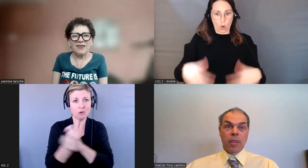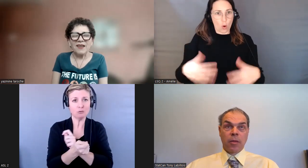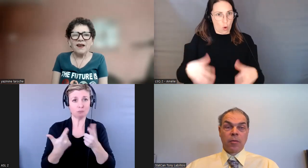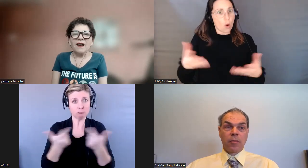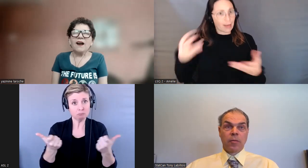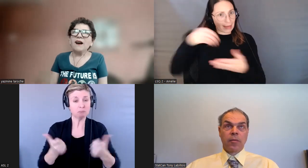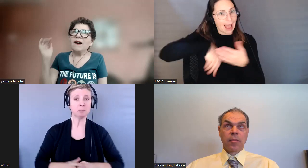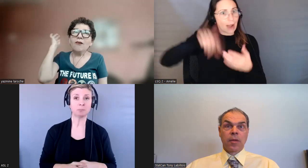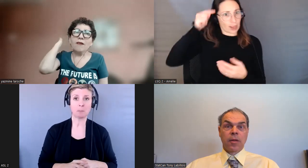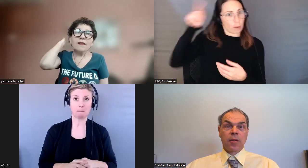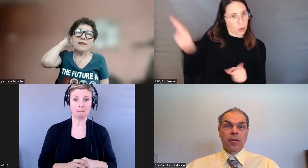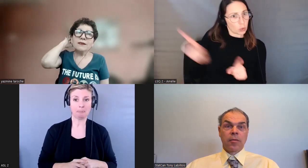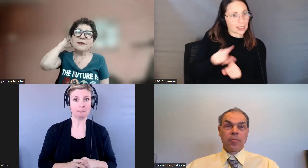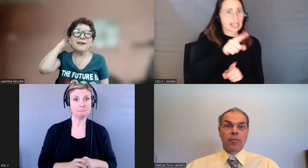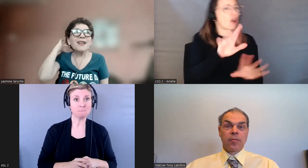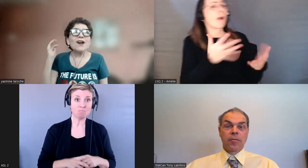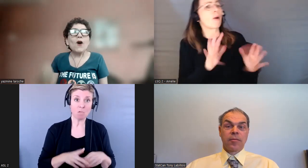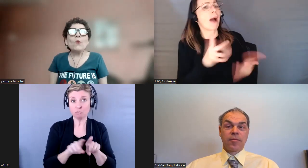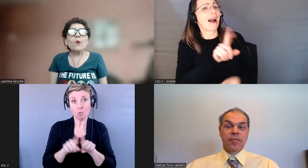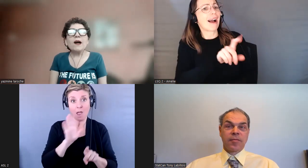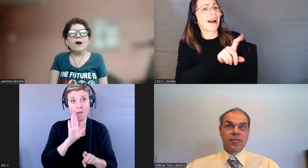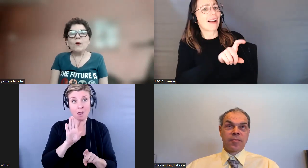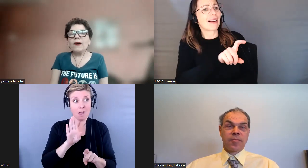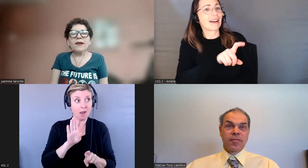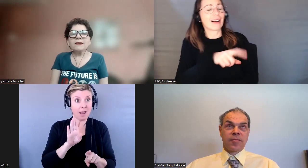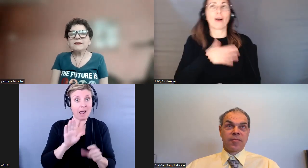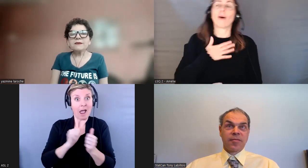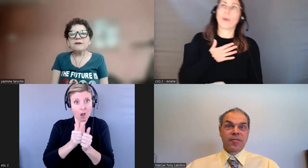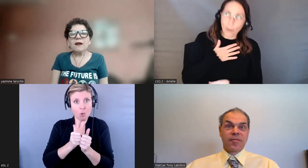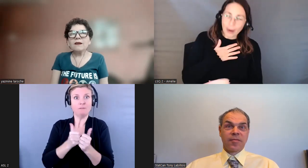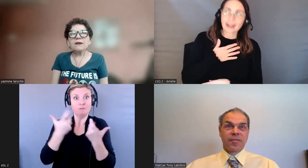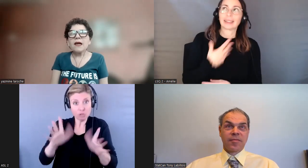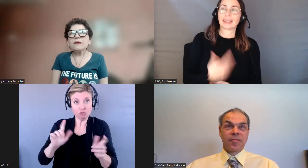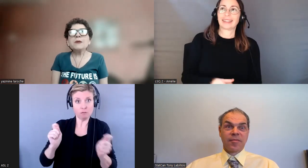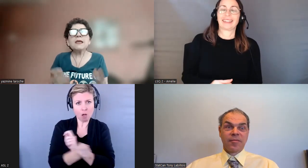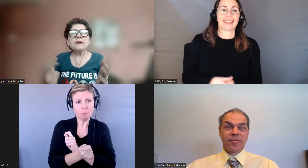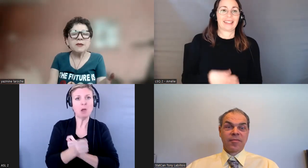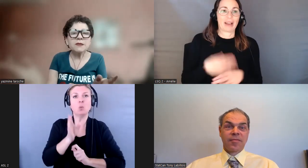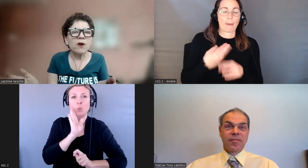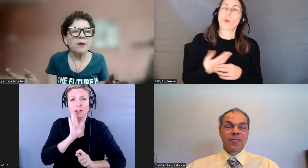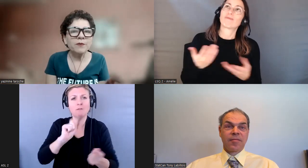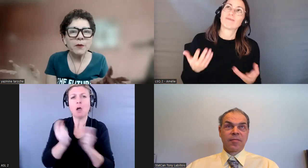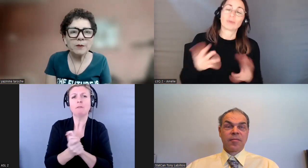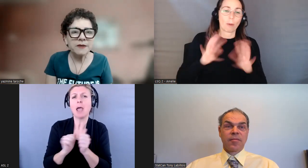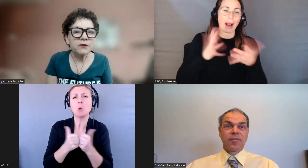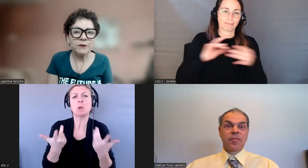um how it could evolve in the in in the public service